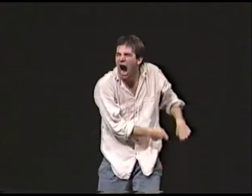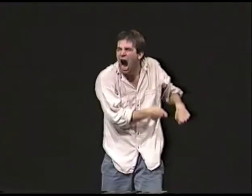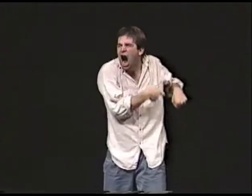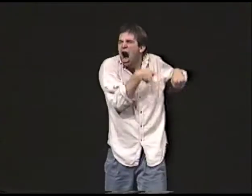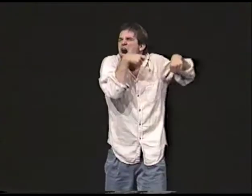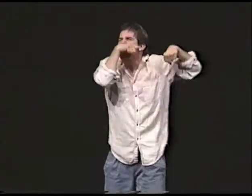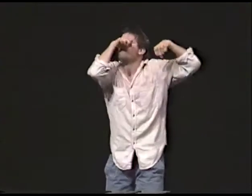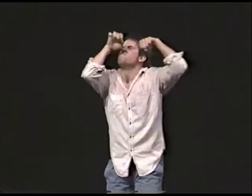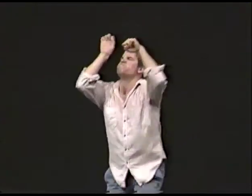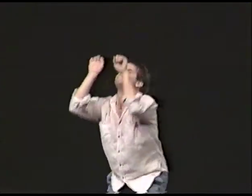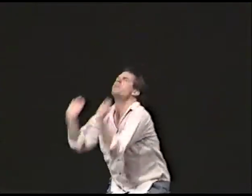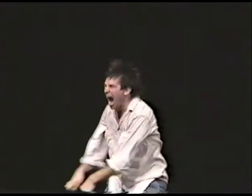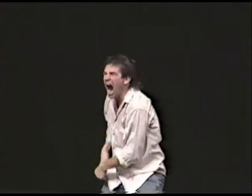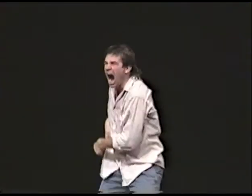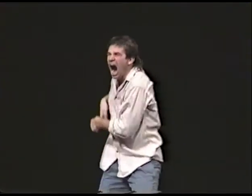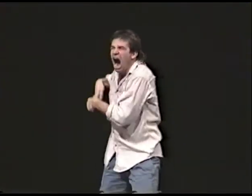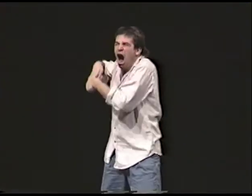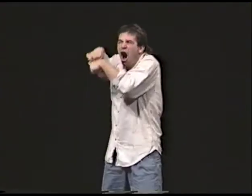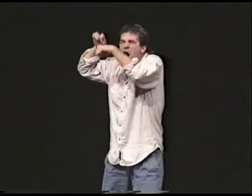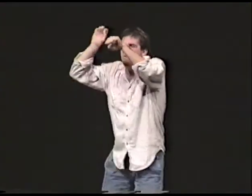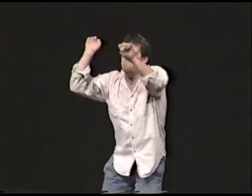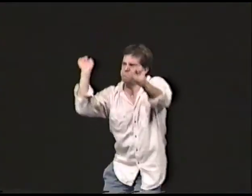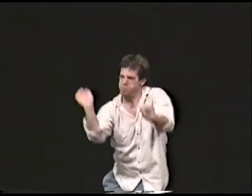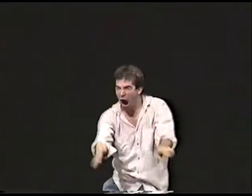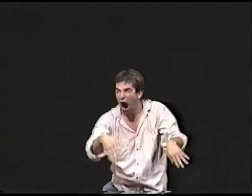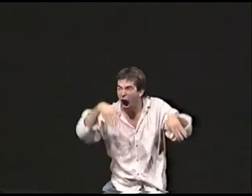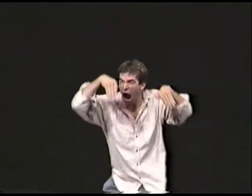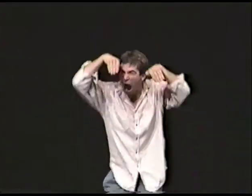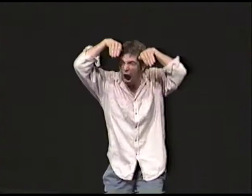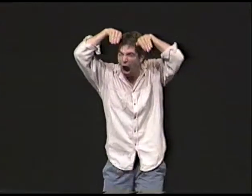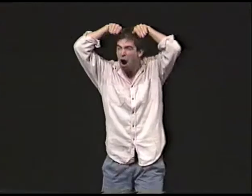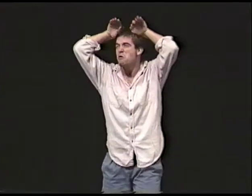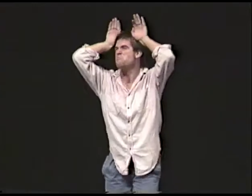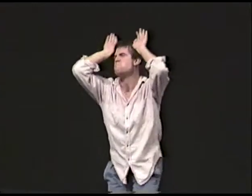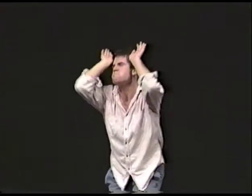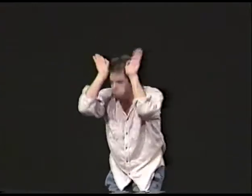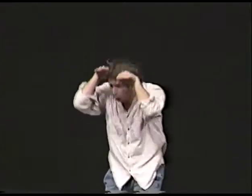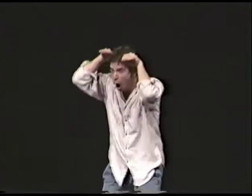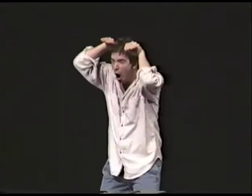Charlie running through grass for love.